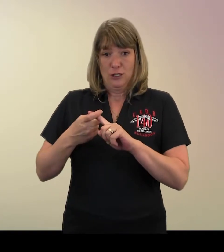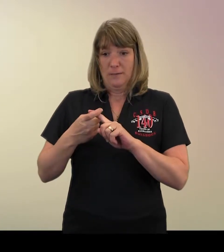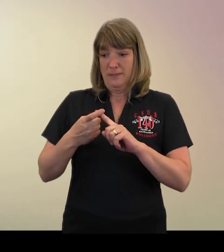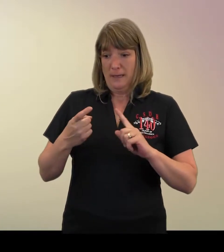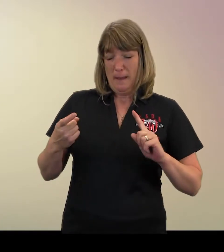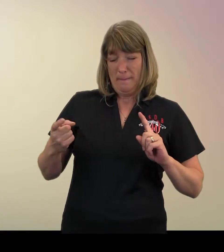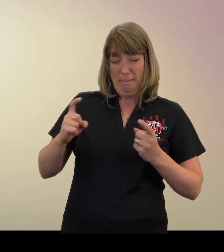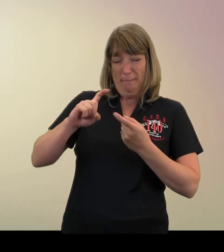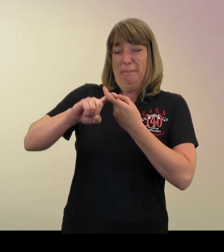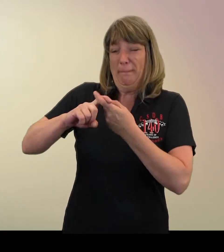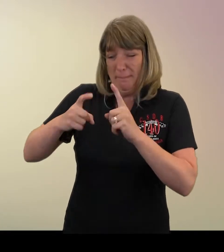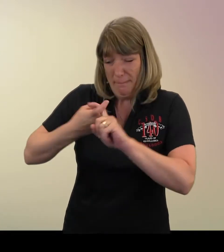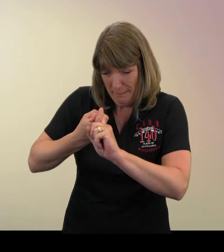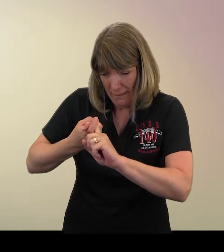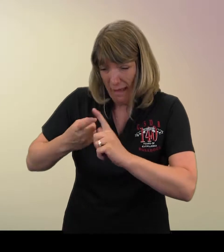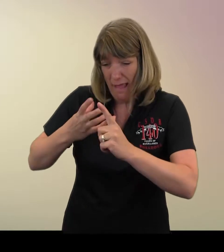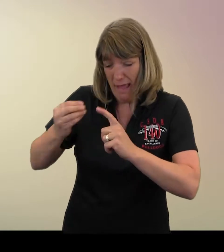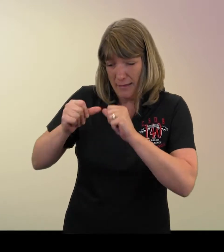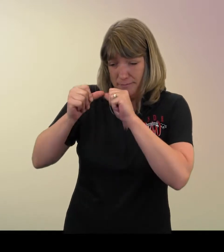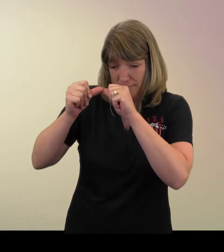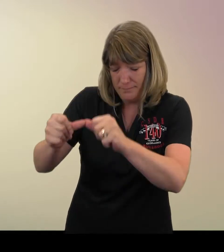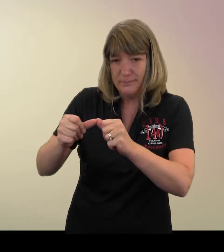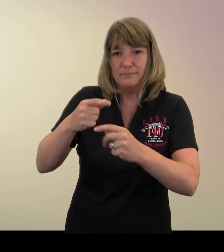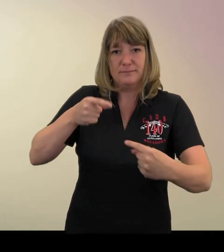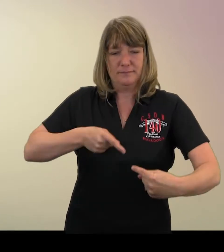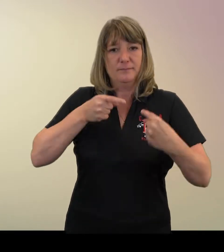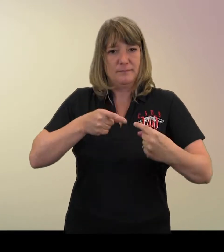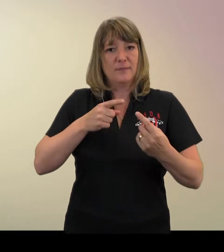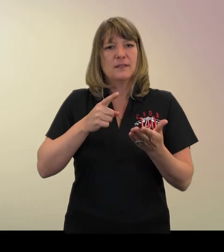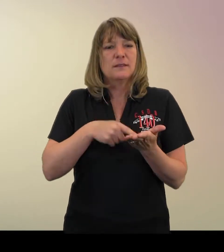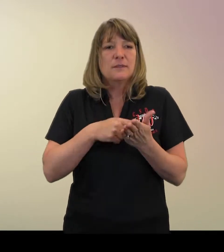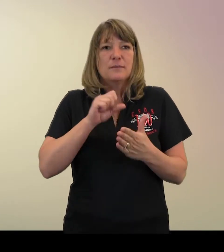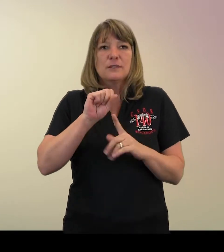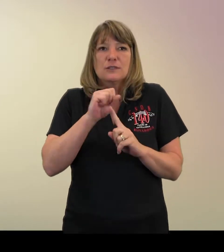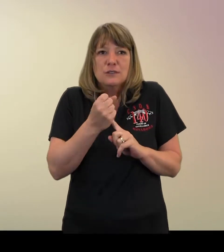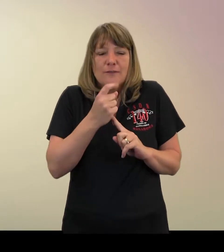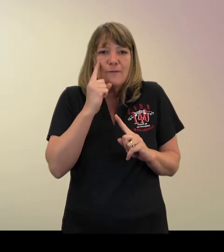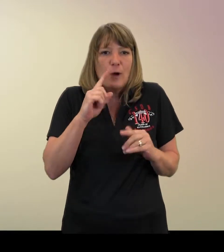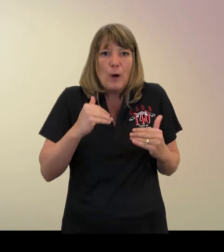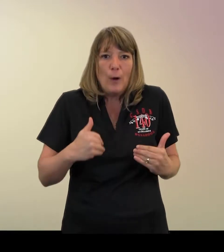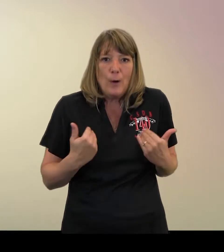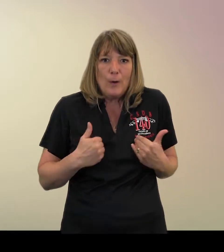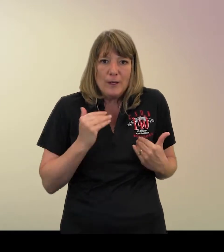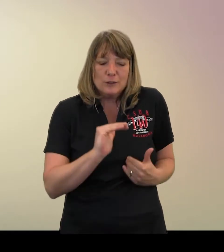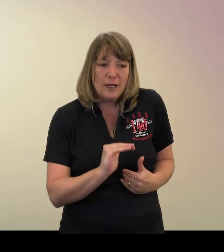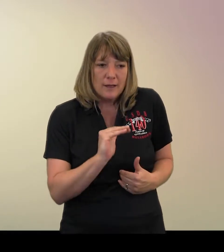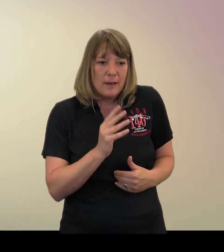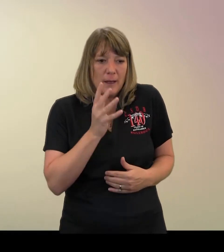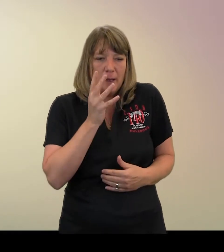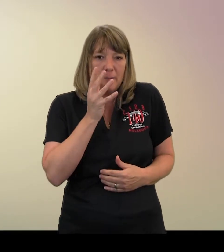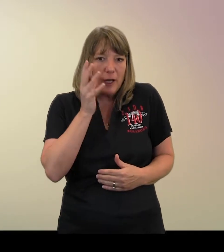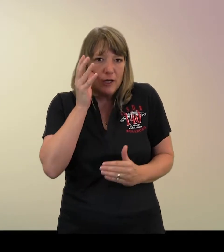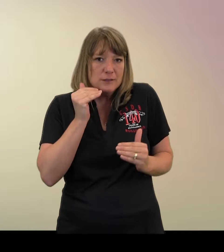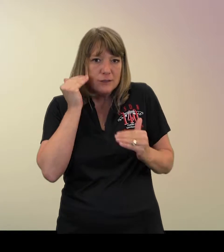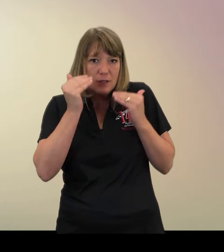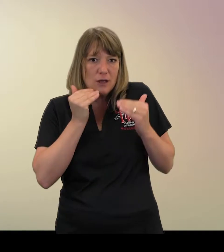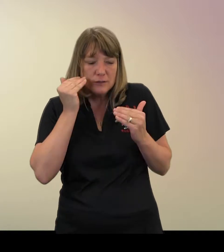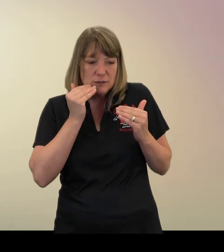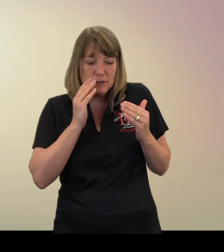even when communication is accessible. Sometimes there are situations where especially in early childhood, where parents or adults are doing